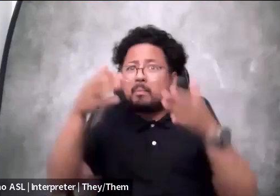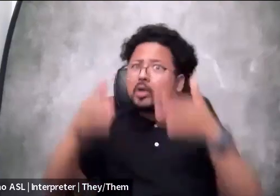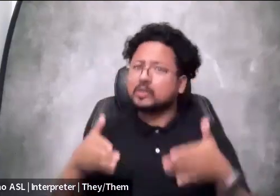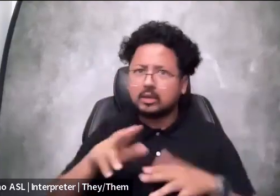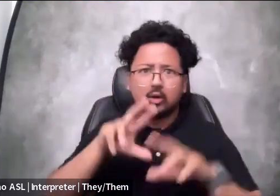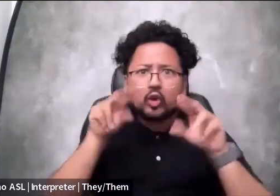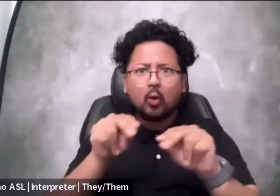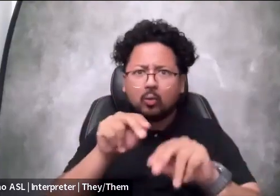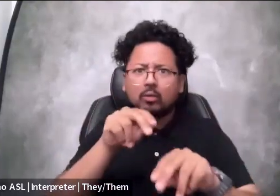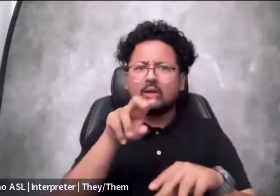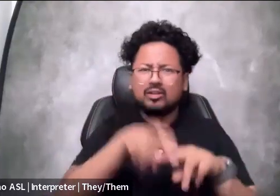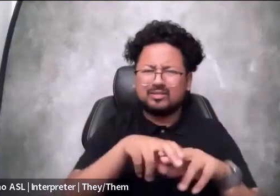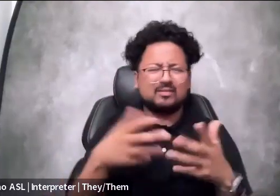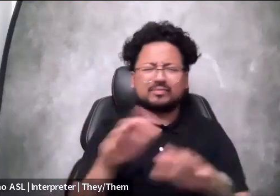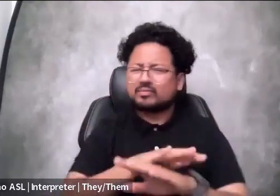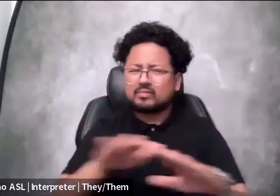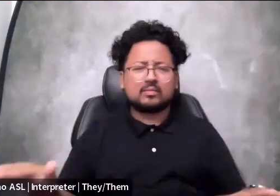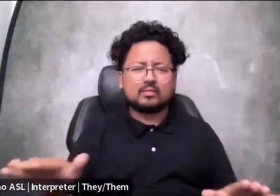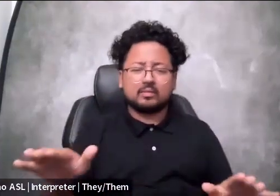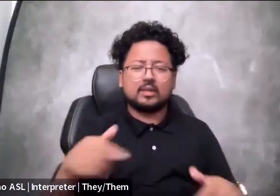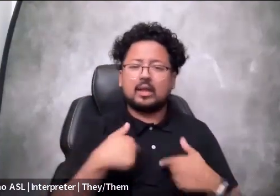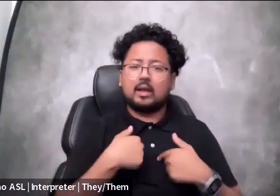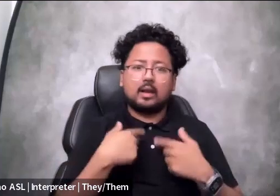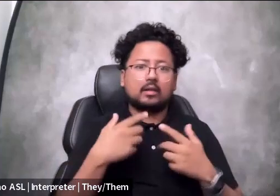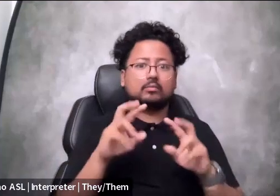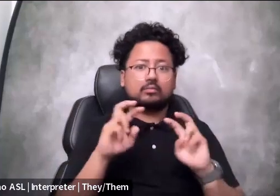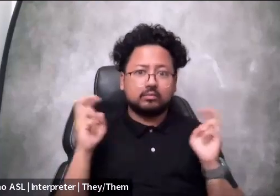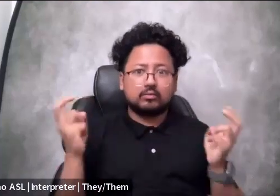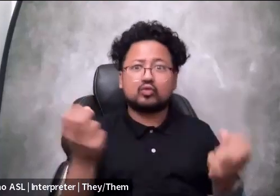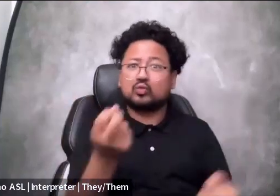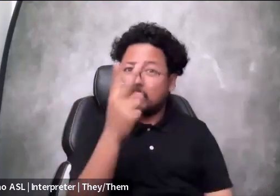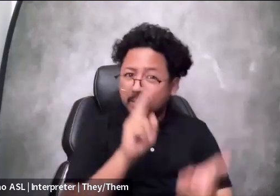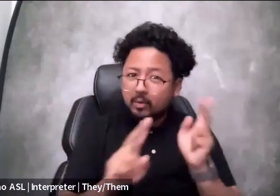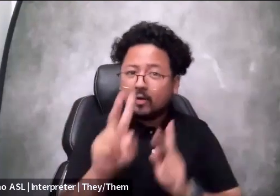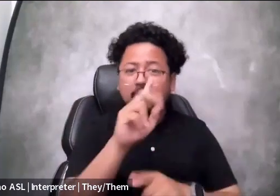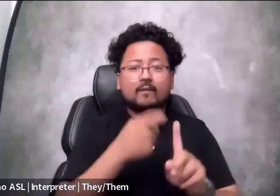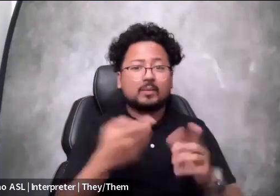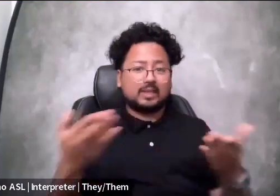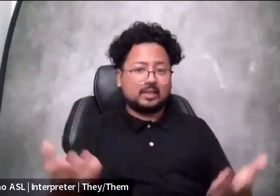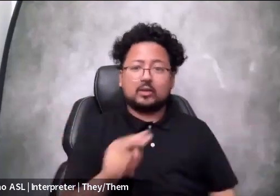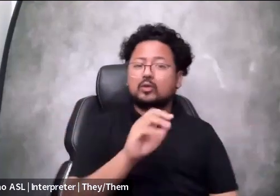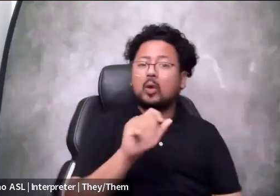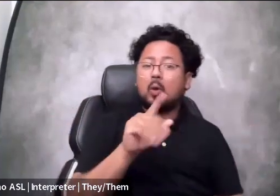and I worked with about half a dozen people, people from no Ls and people that I knew in the Bay Area to be like, okay,